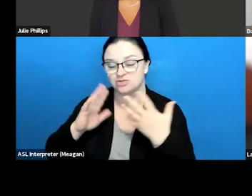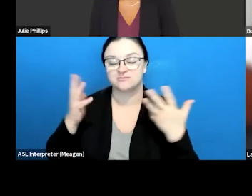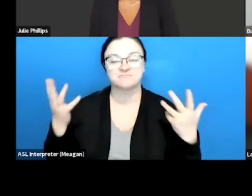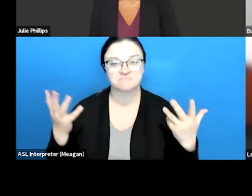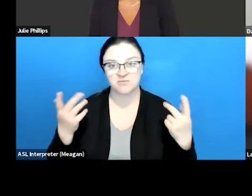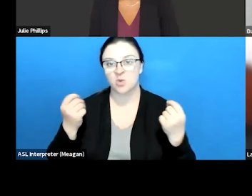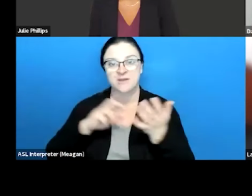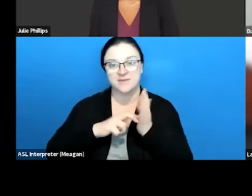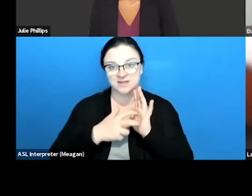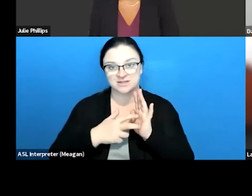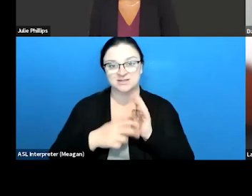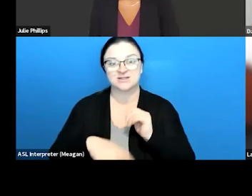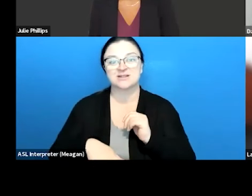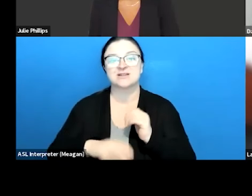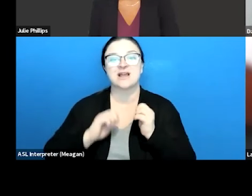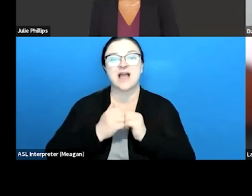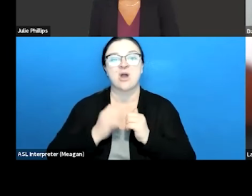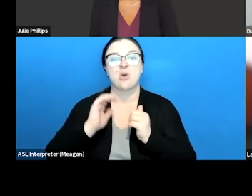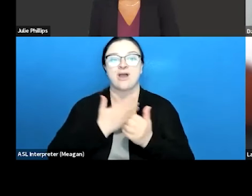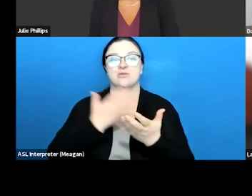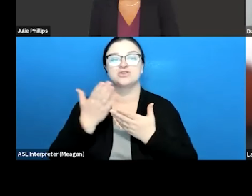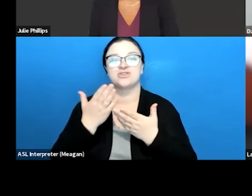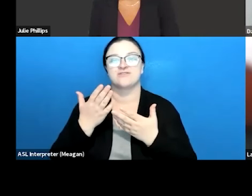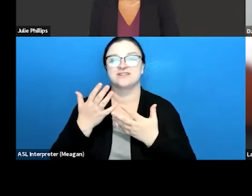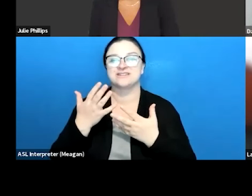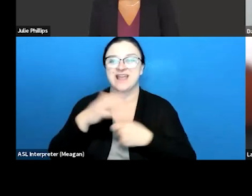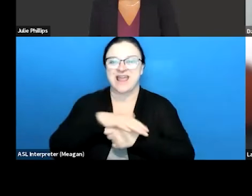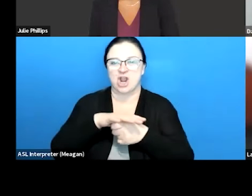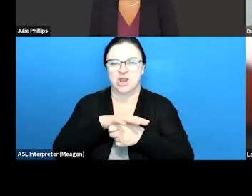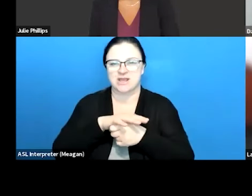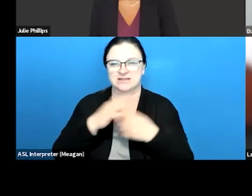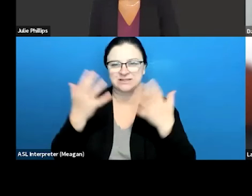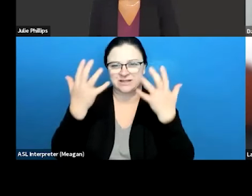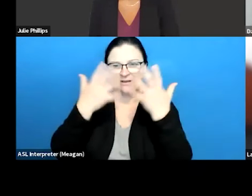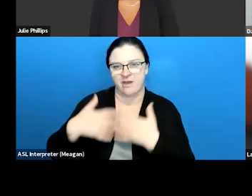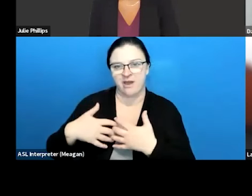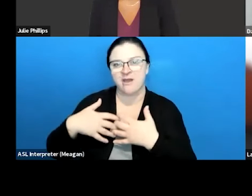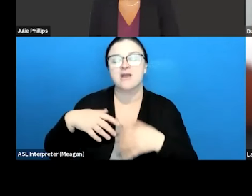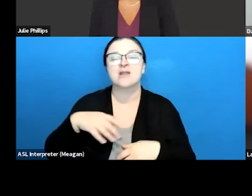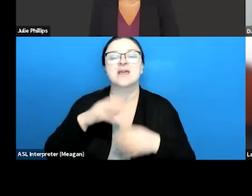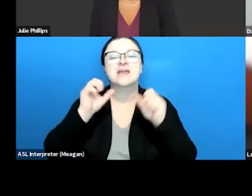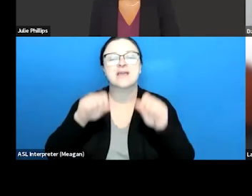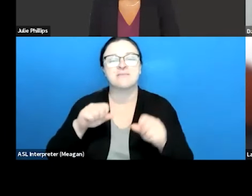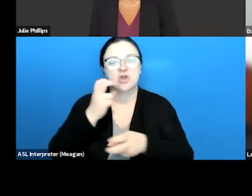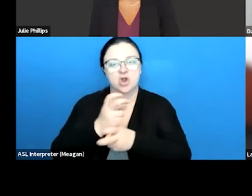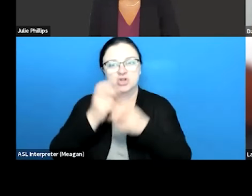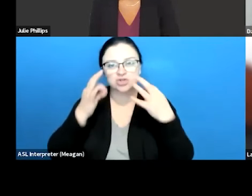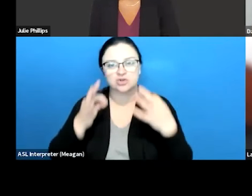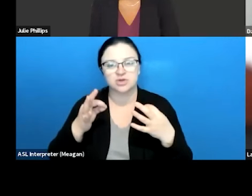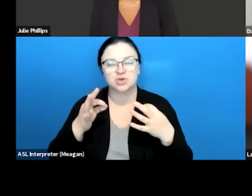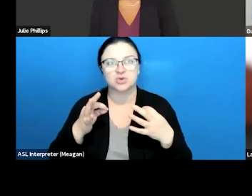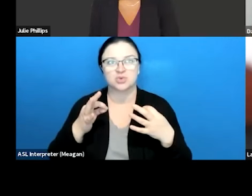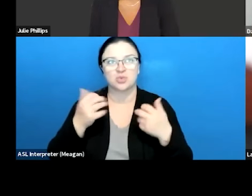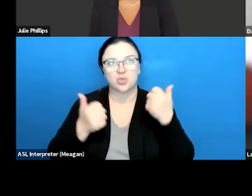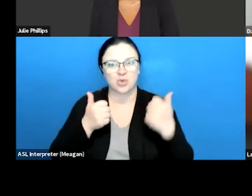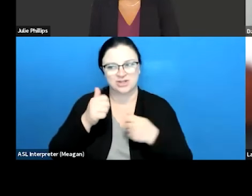bump up against each other, it can be hard sometimes to determine which service area is someone actually in.